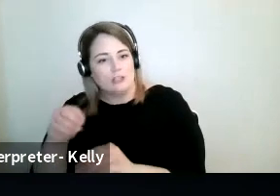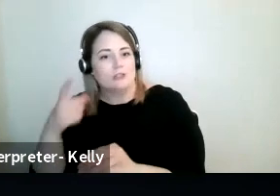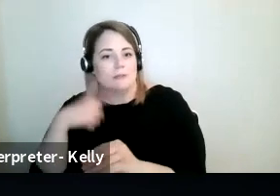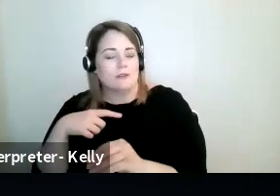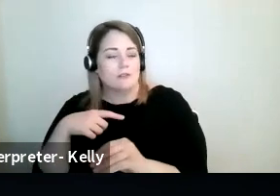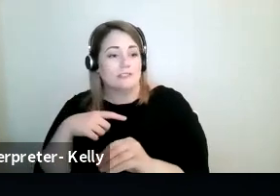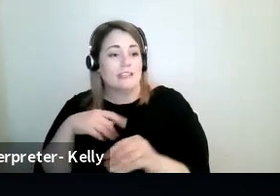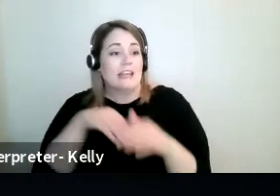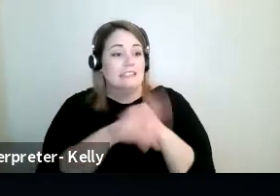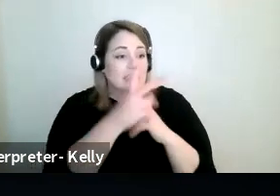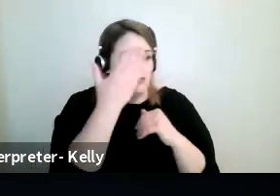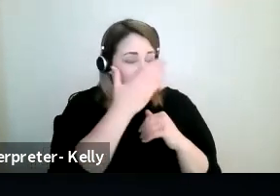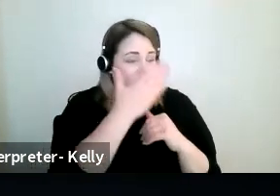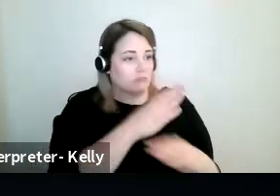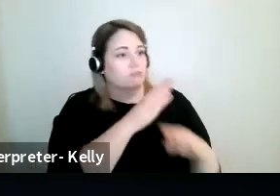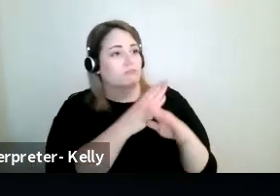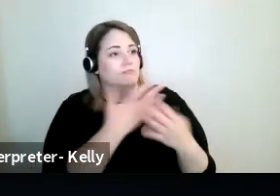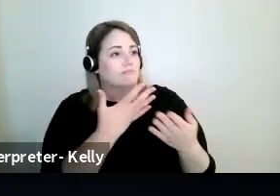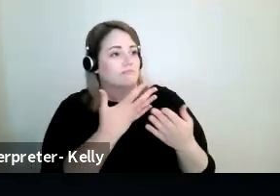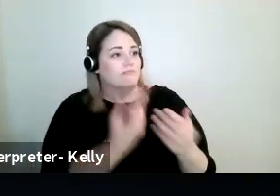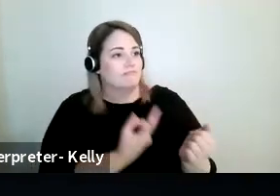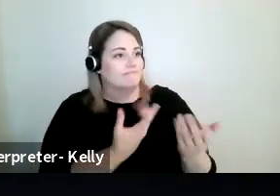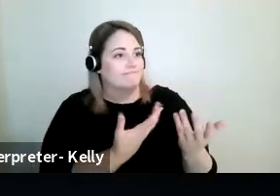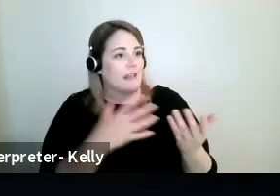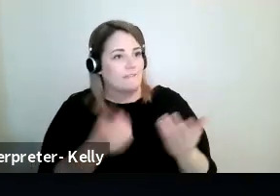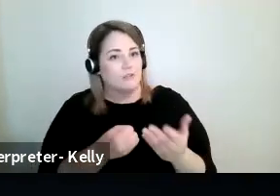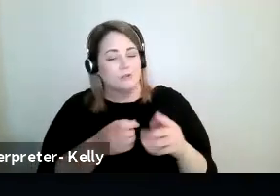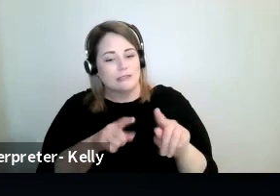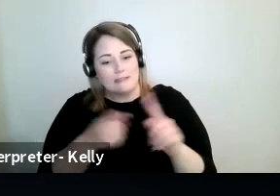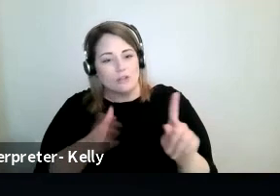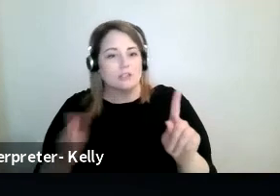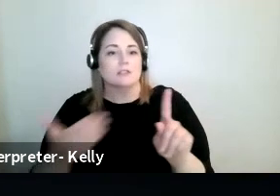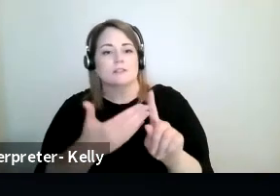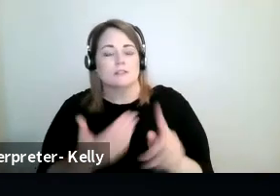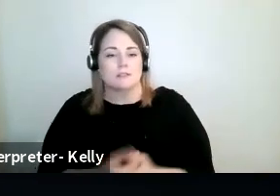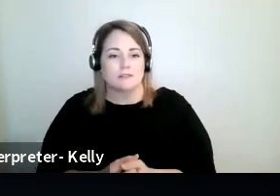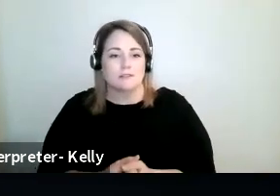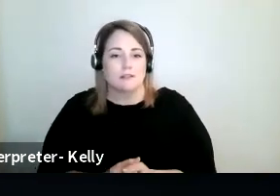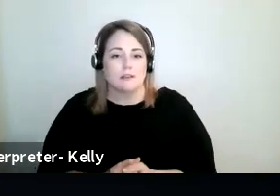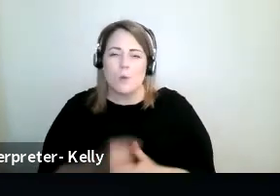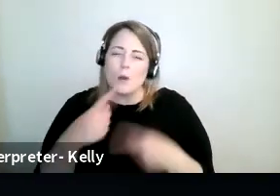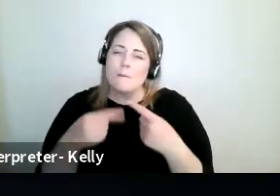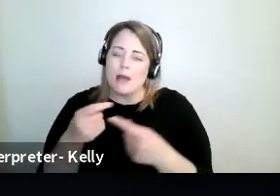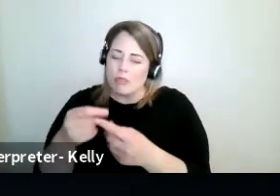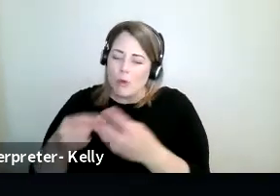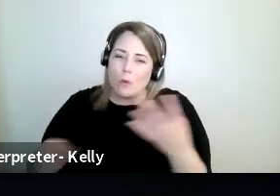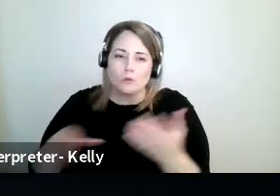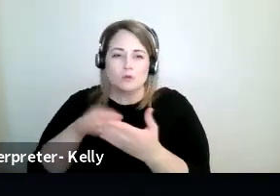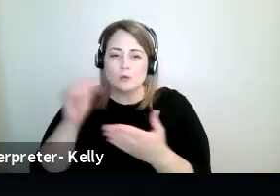secondary. What happens to students that have all the potentials? Yeah, I worry. And I think that's